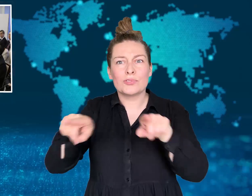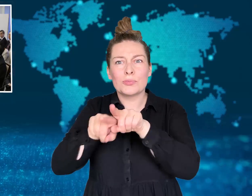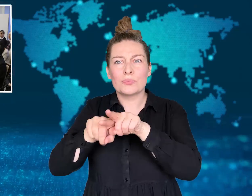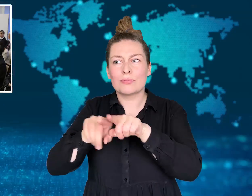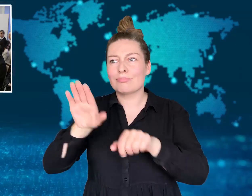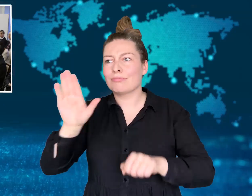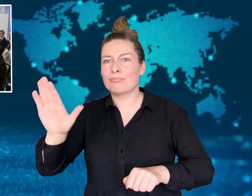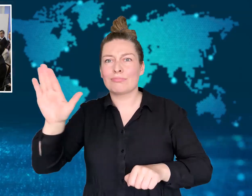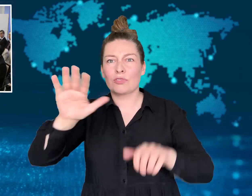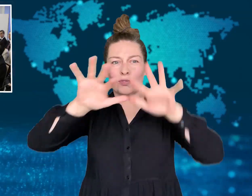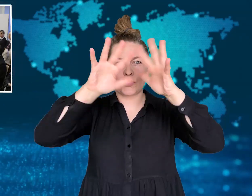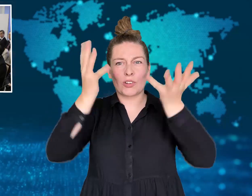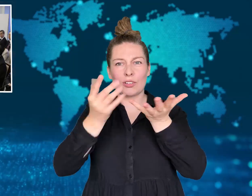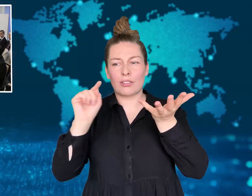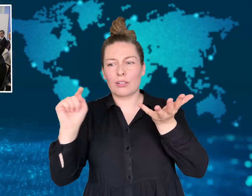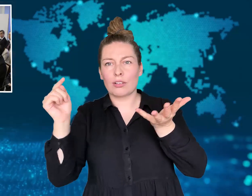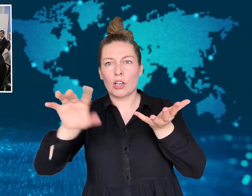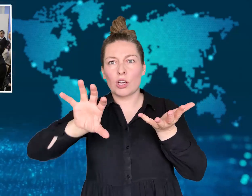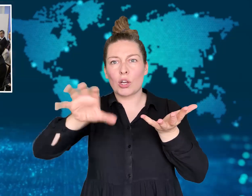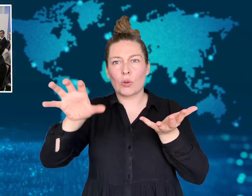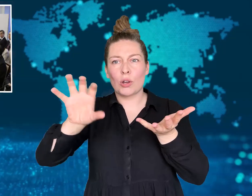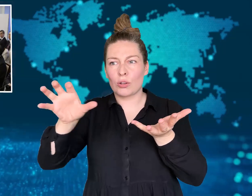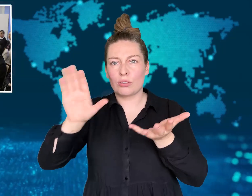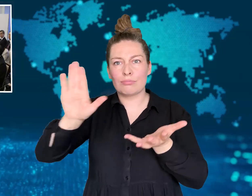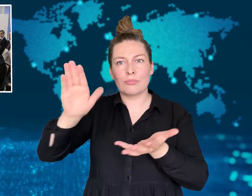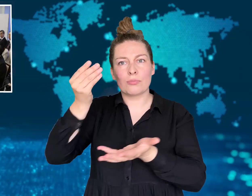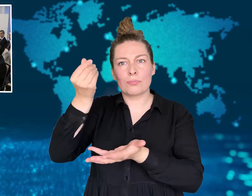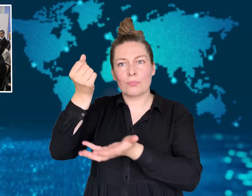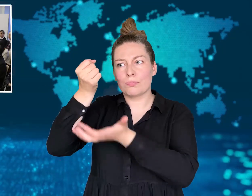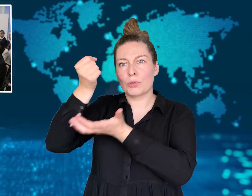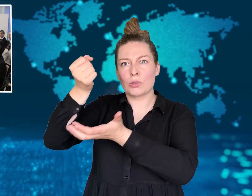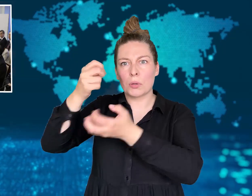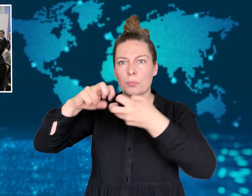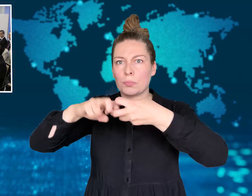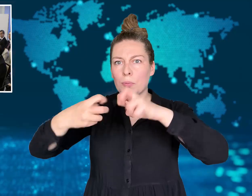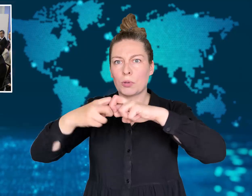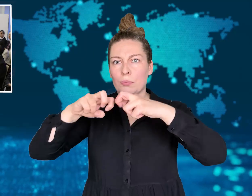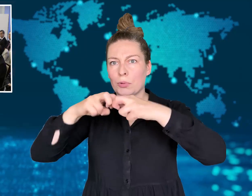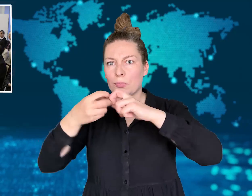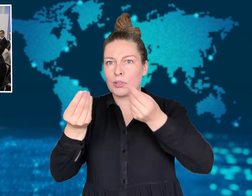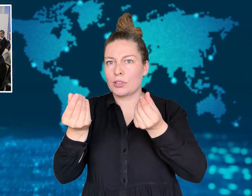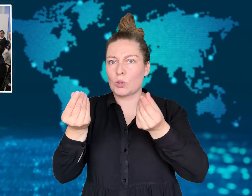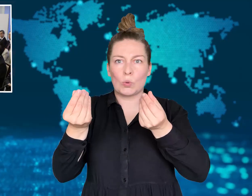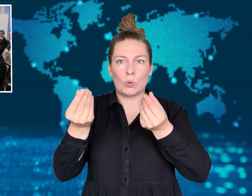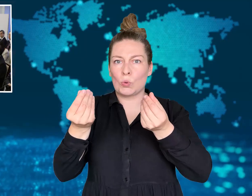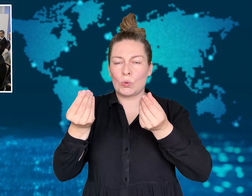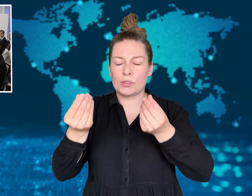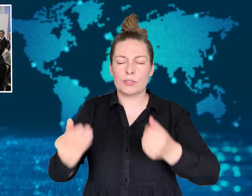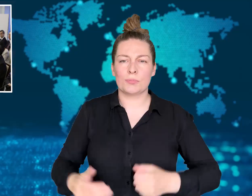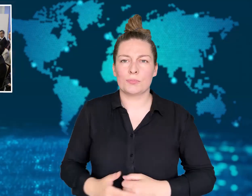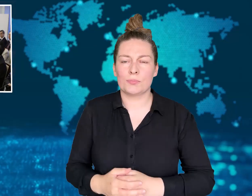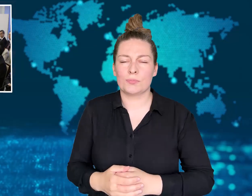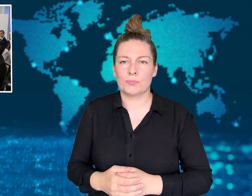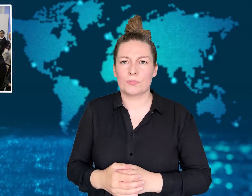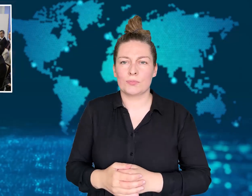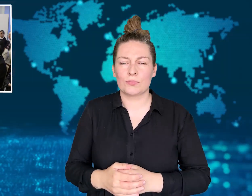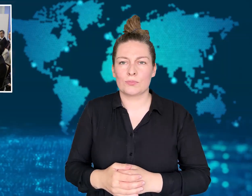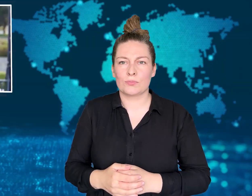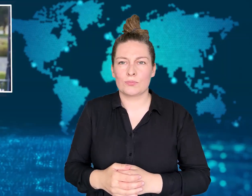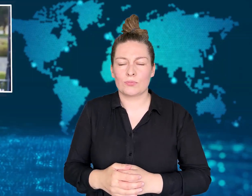As the meetings continued, Ukraine and Russia were at the forefront.